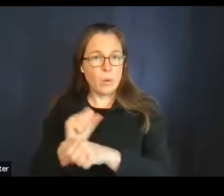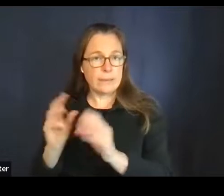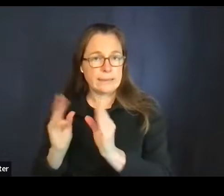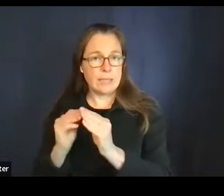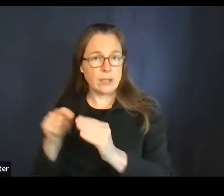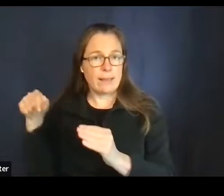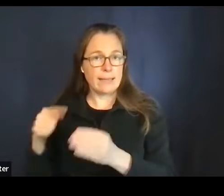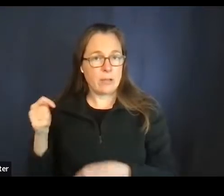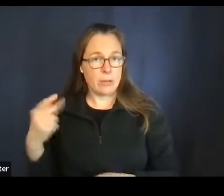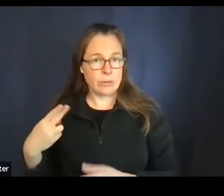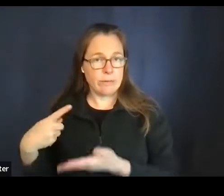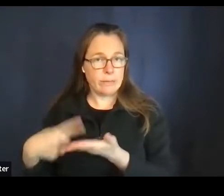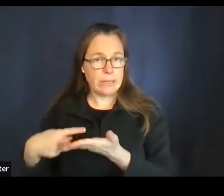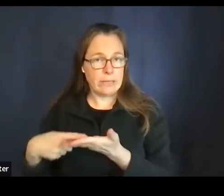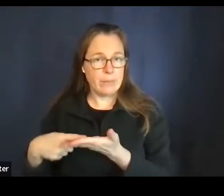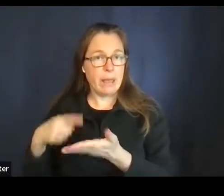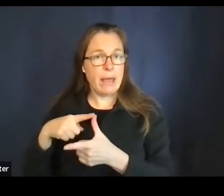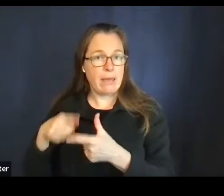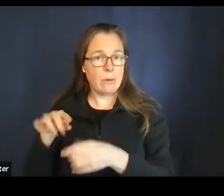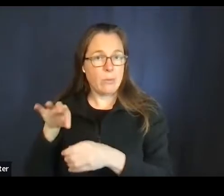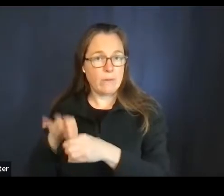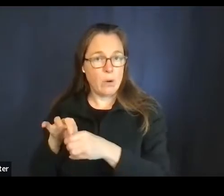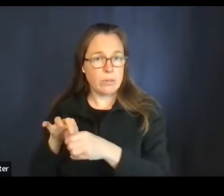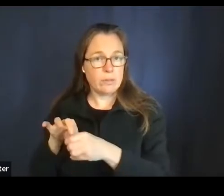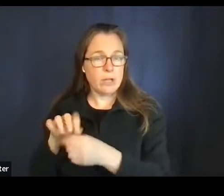and then hopefully vote on that change in the budget next week.